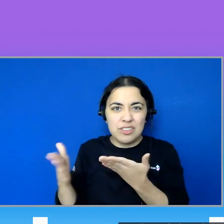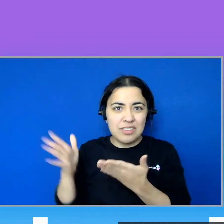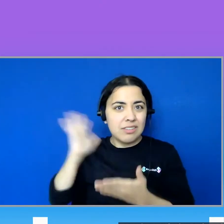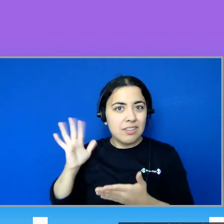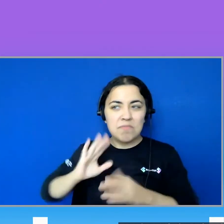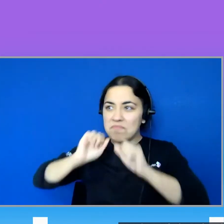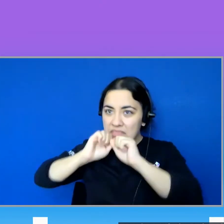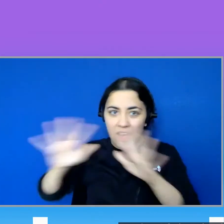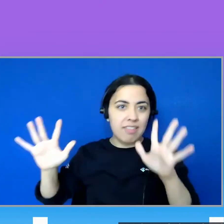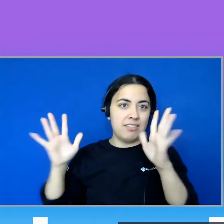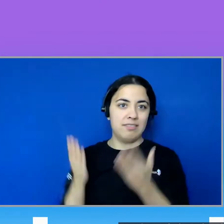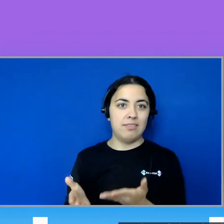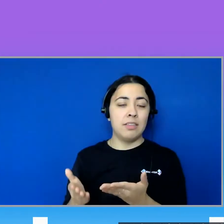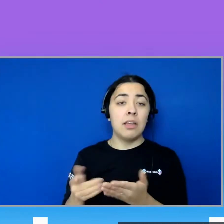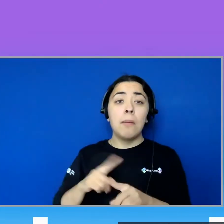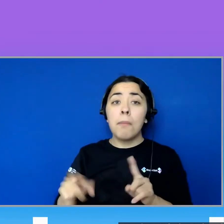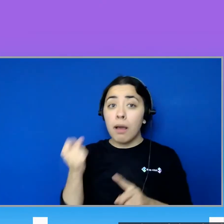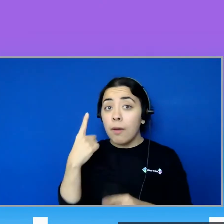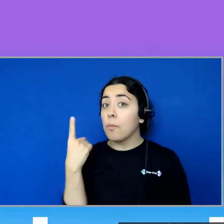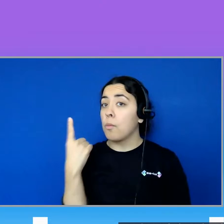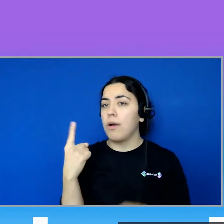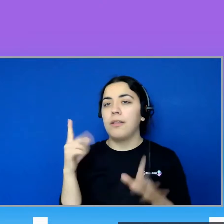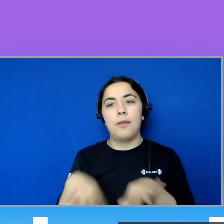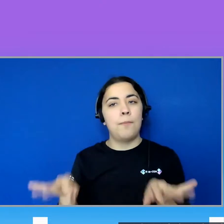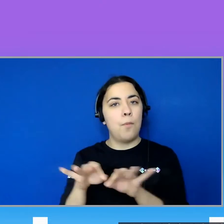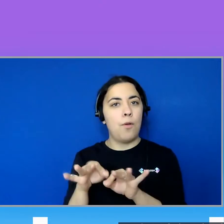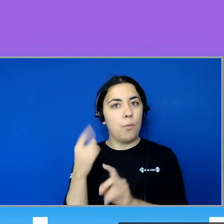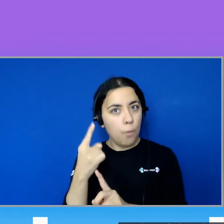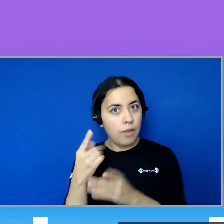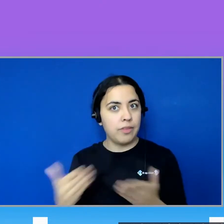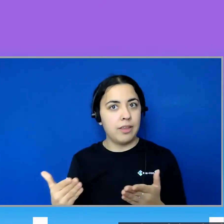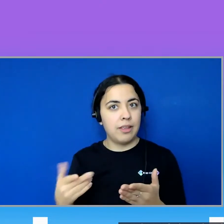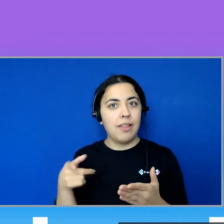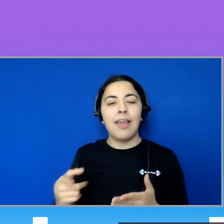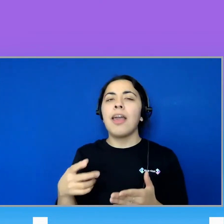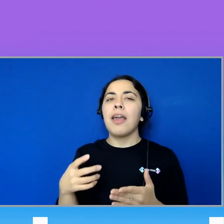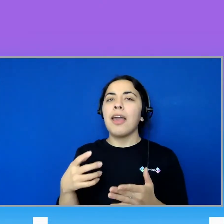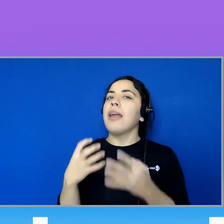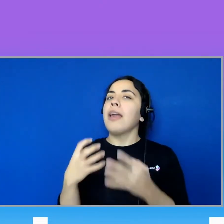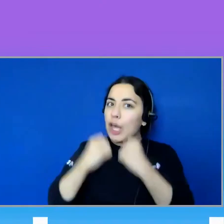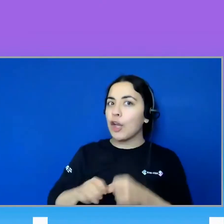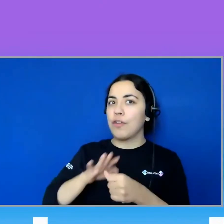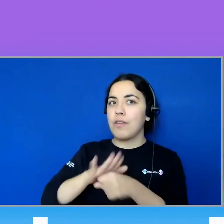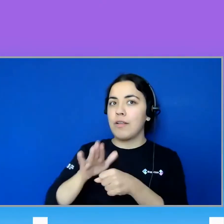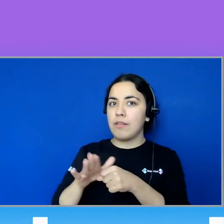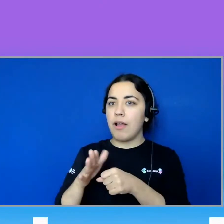or anything, but there was one really important thing. They